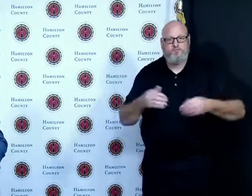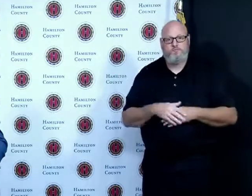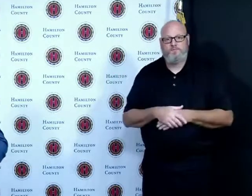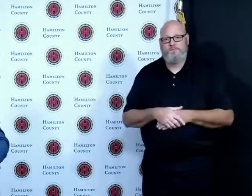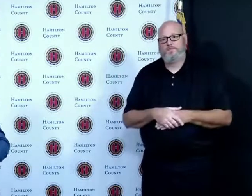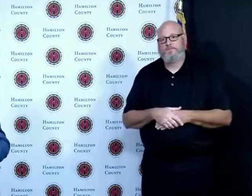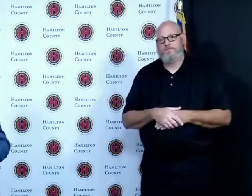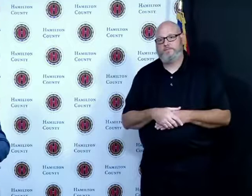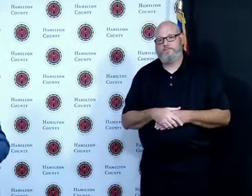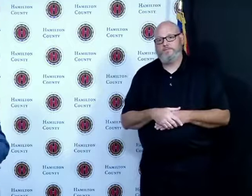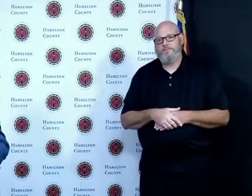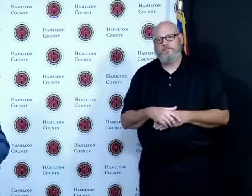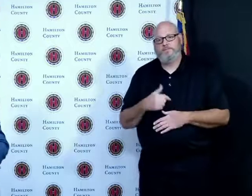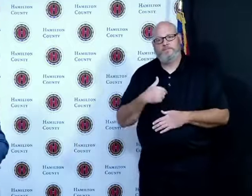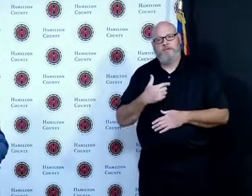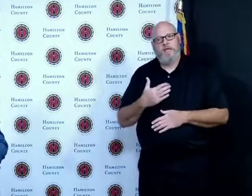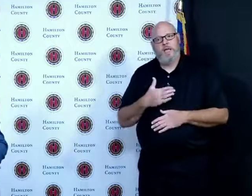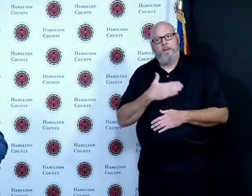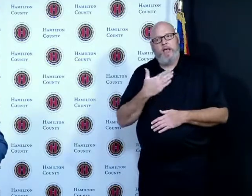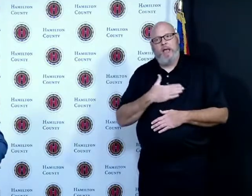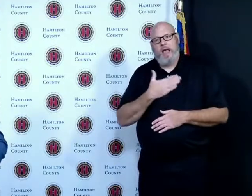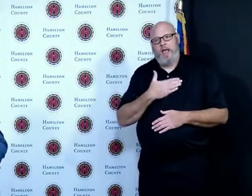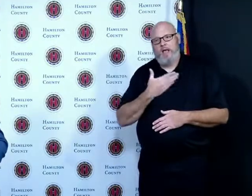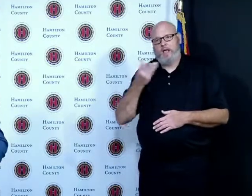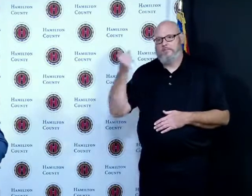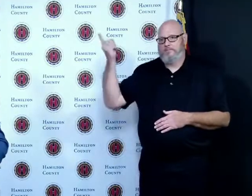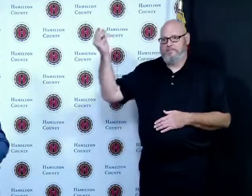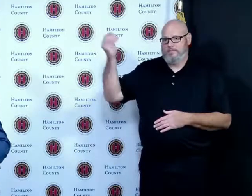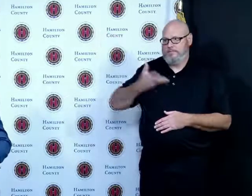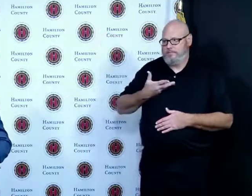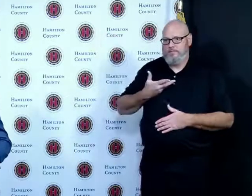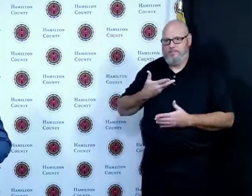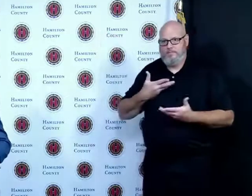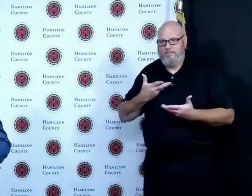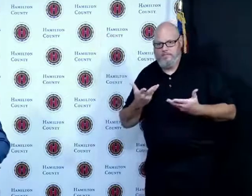the providers are reporting this process has been going there are many health care professionals and